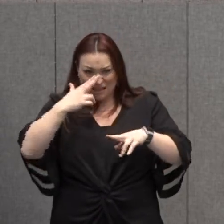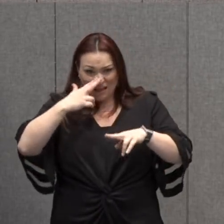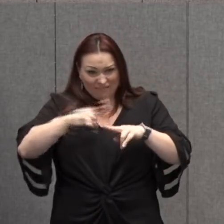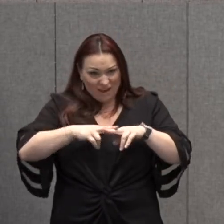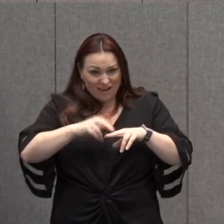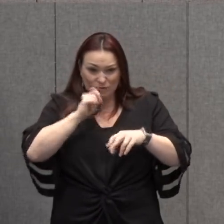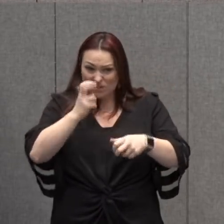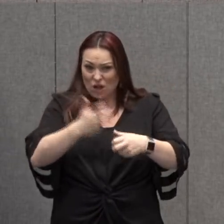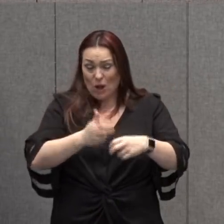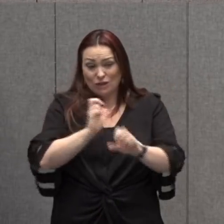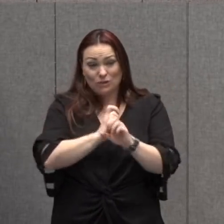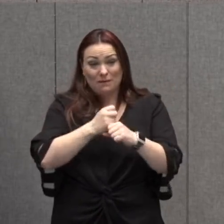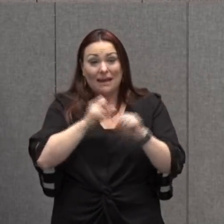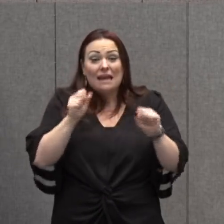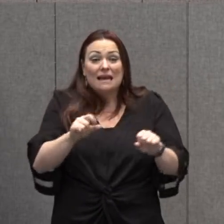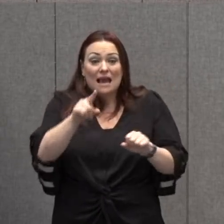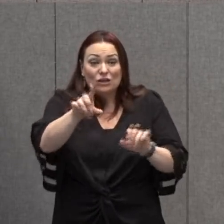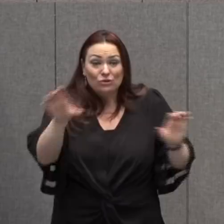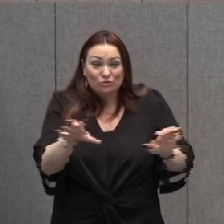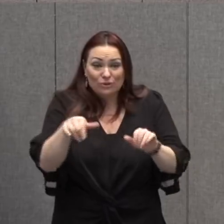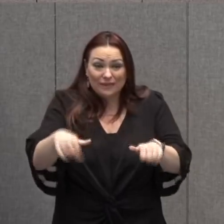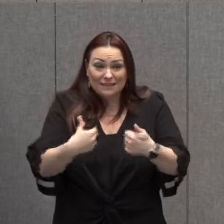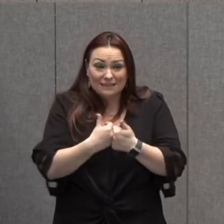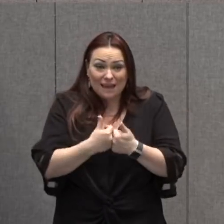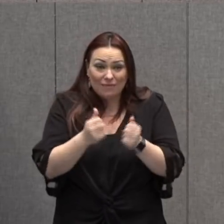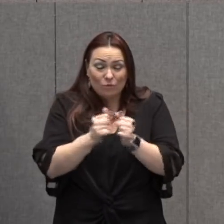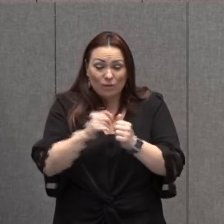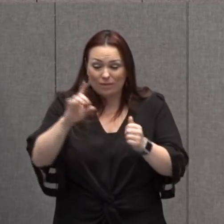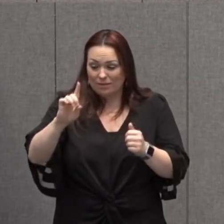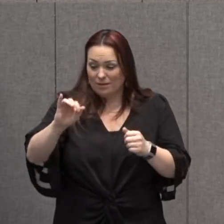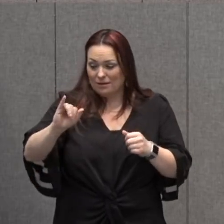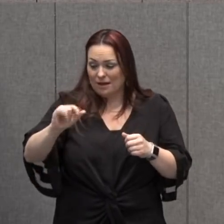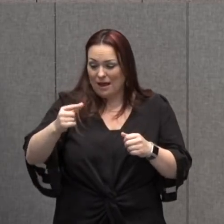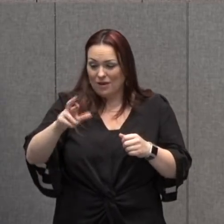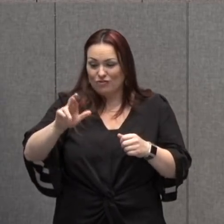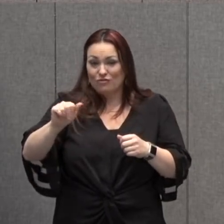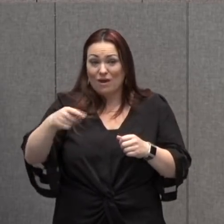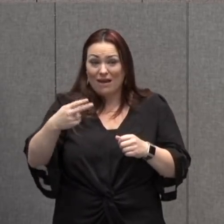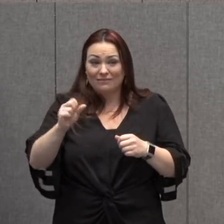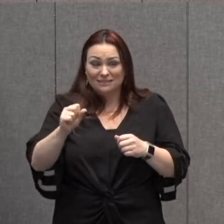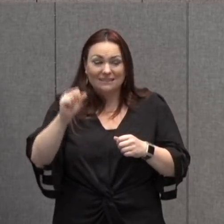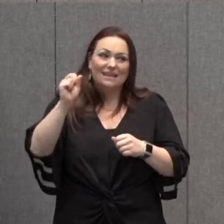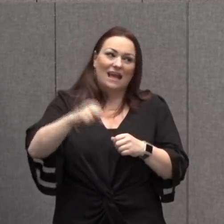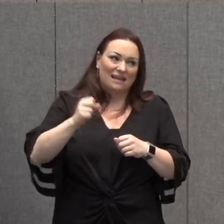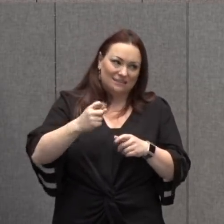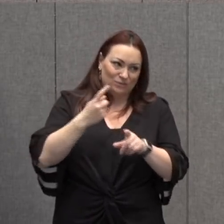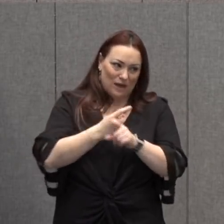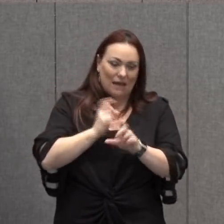And could you do this game with the diagraphs? Oh, absolutely. And making words, right? - Making words, you could